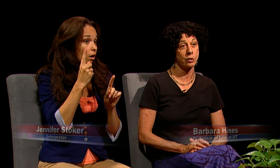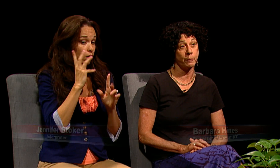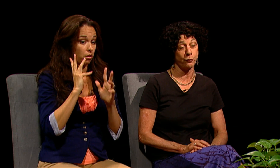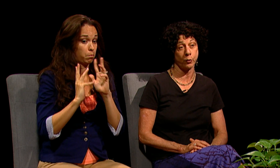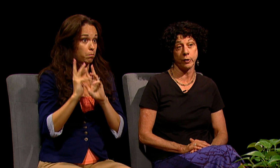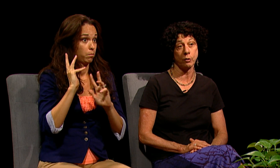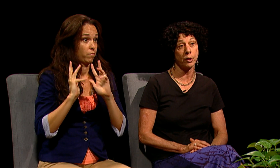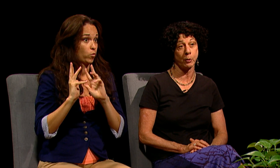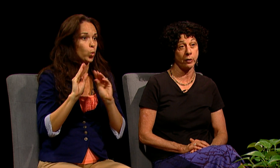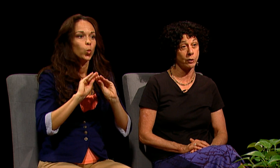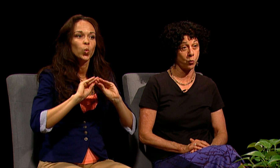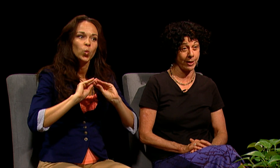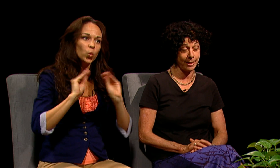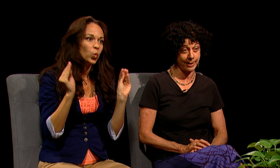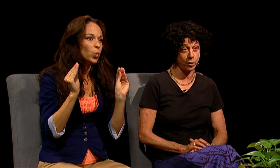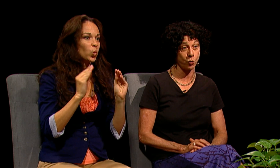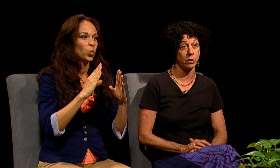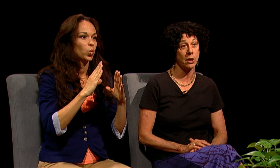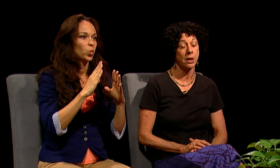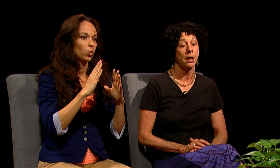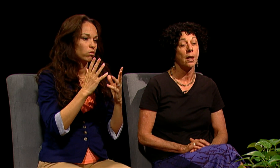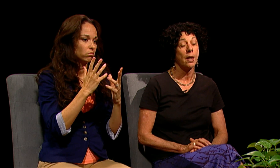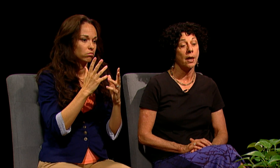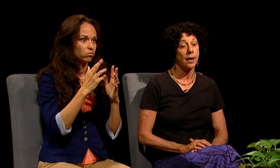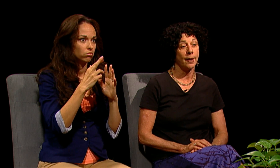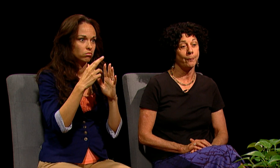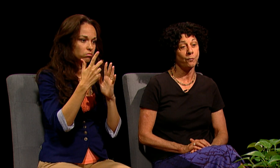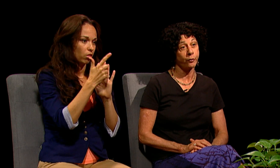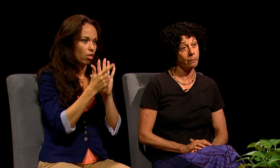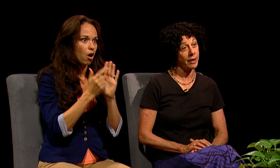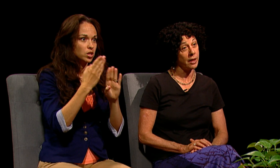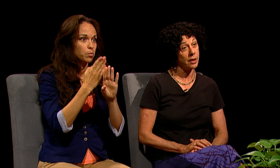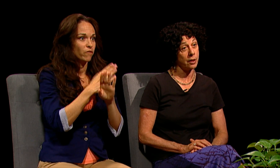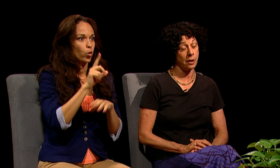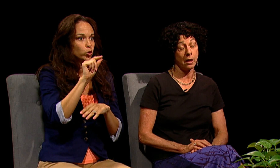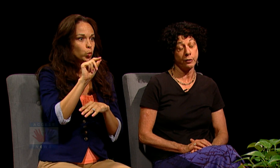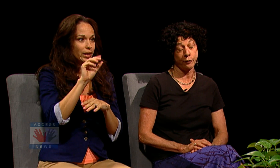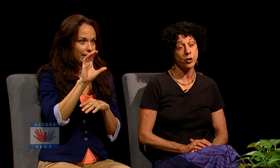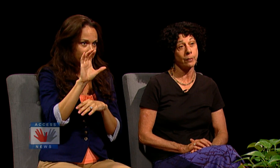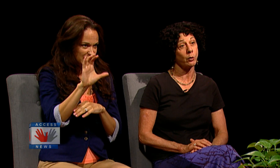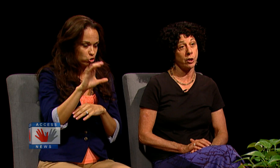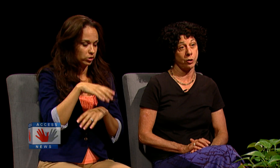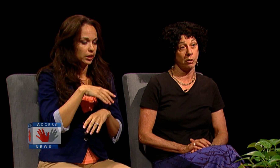BEFORE THE EARLY PART OF THE 20th CENTURY. FOR MANY-- THE FIRST IMMIGRATION LAWS